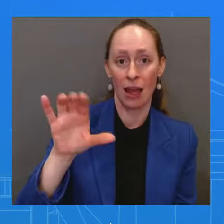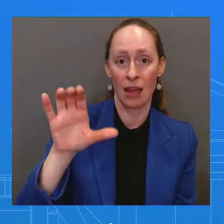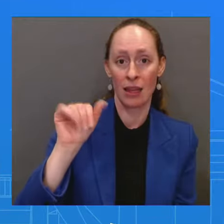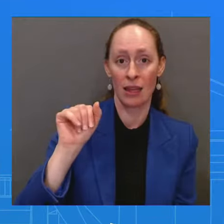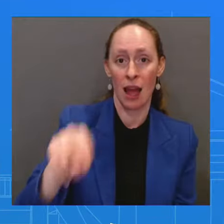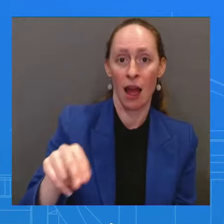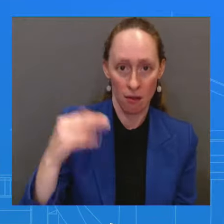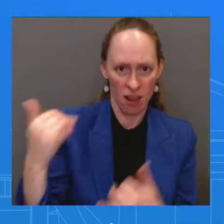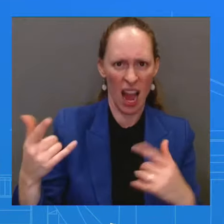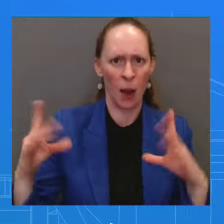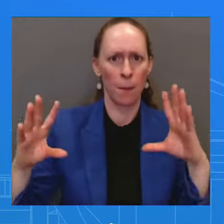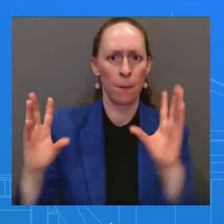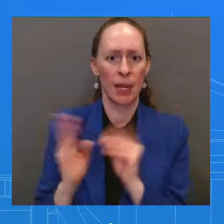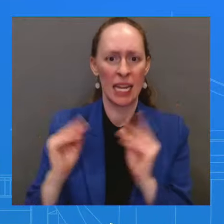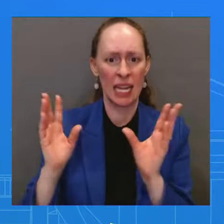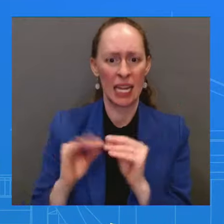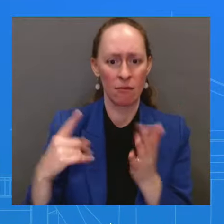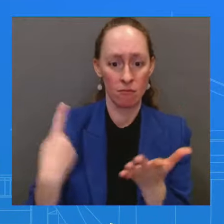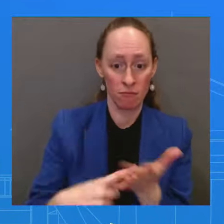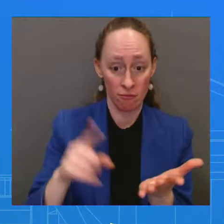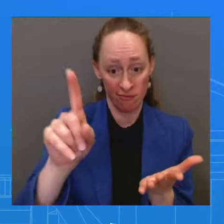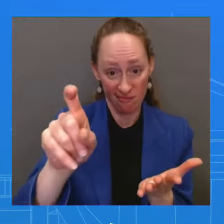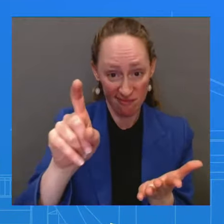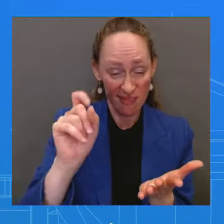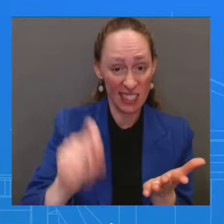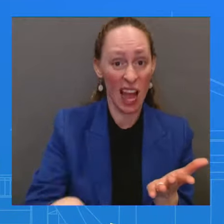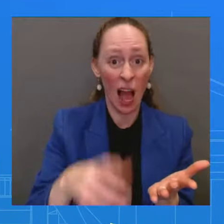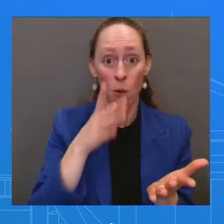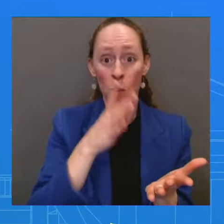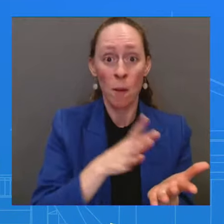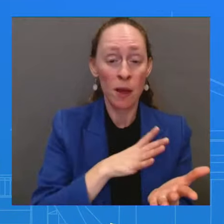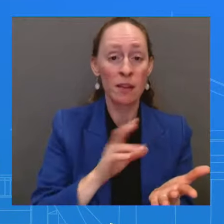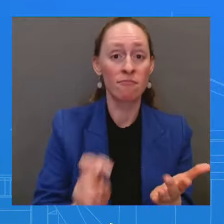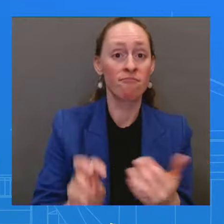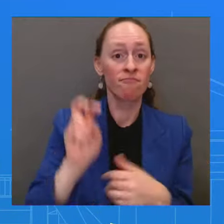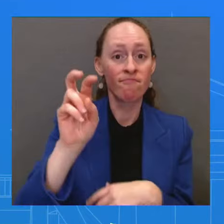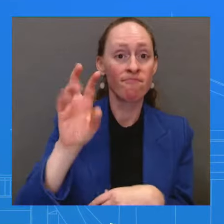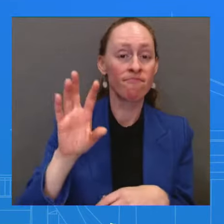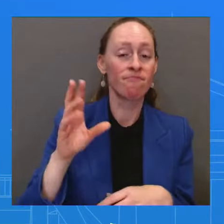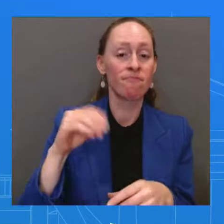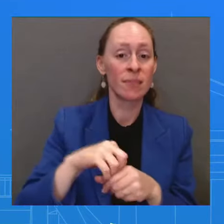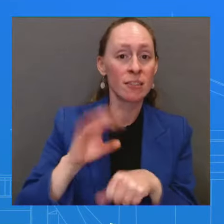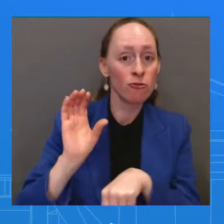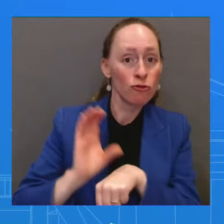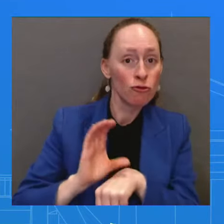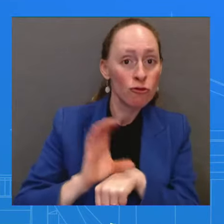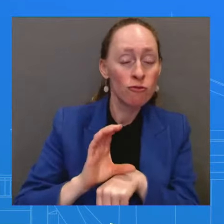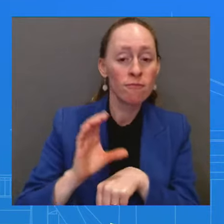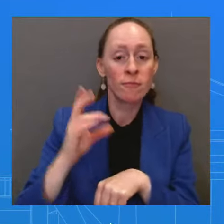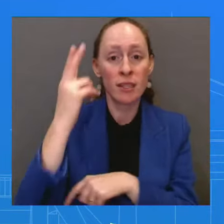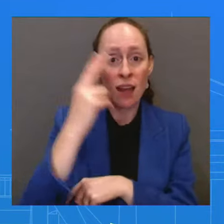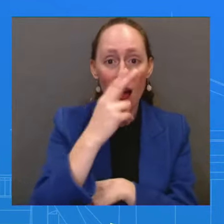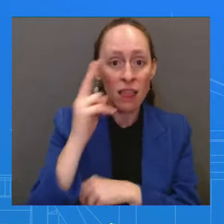and the blessing of same-sex marriages. Is the President monitoring this meeting that's going to be taking place over the next few weeks?